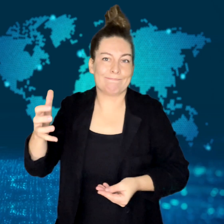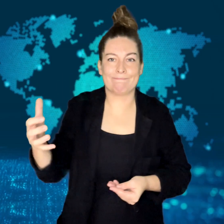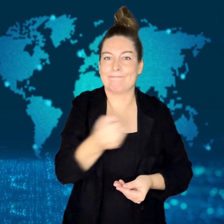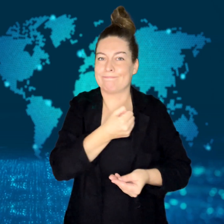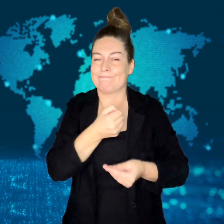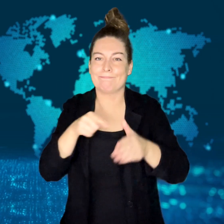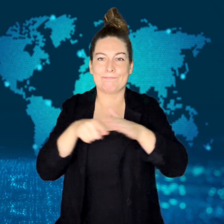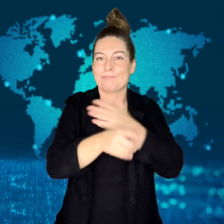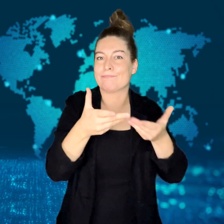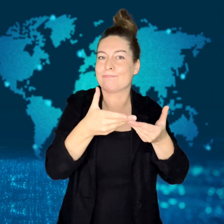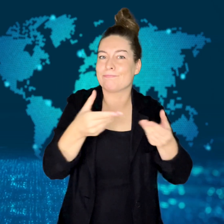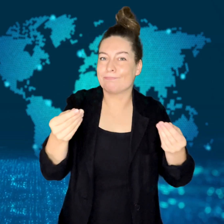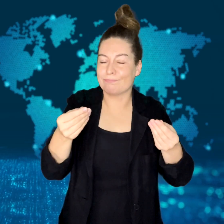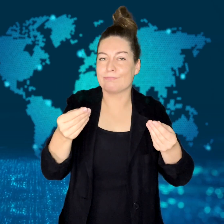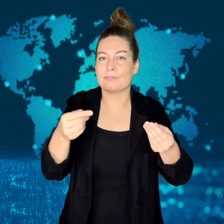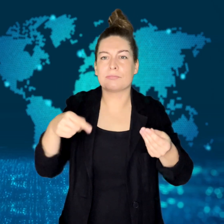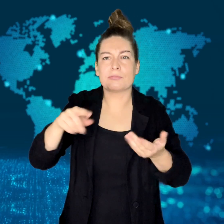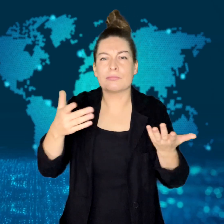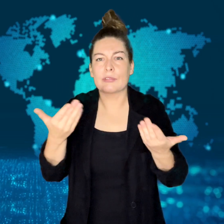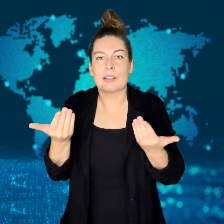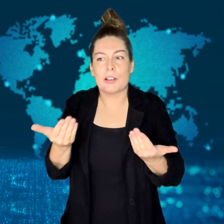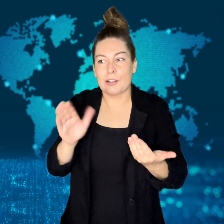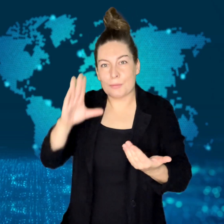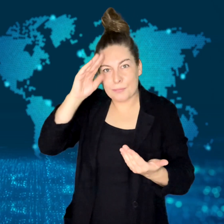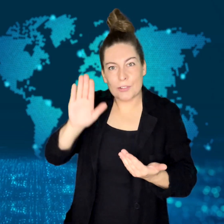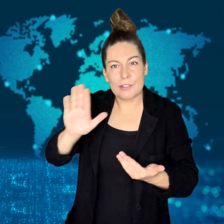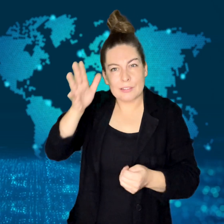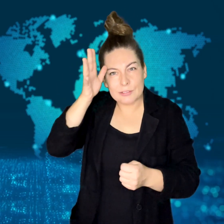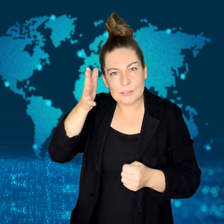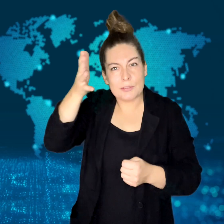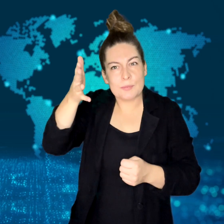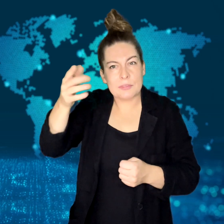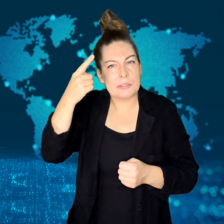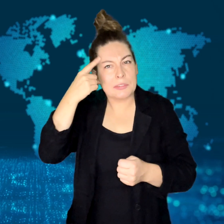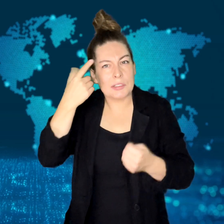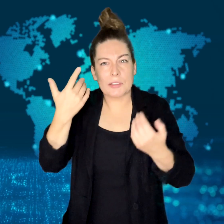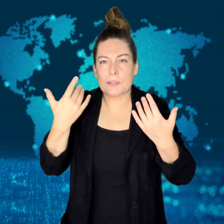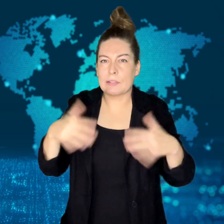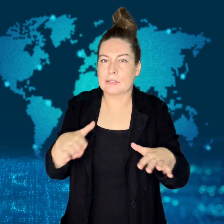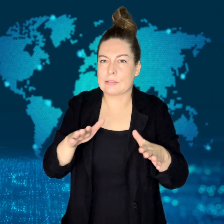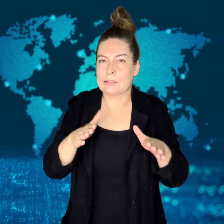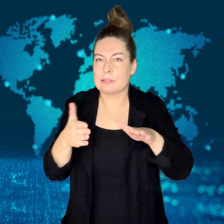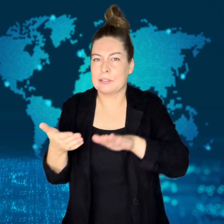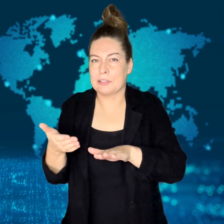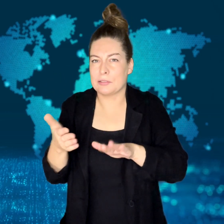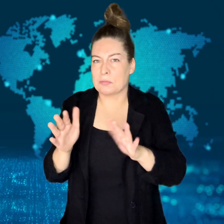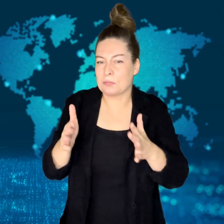His grandfather is believed to have died about six months ago.